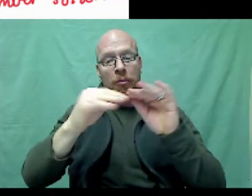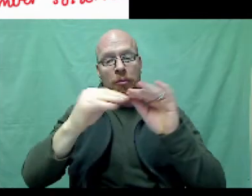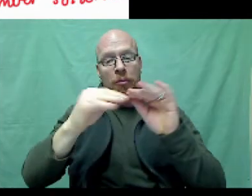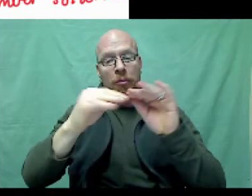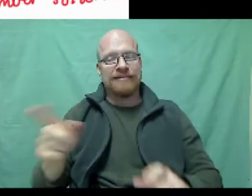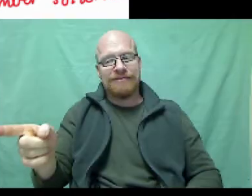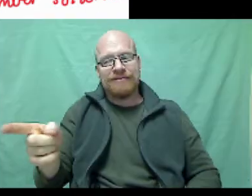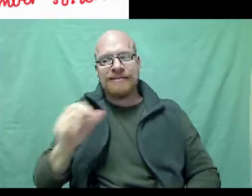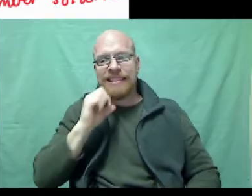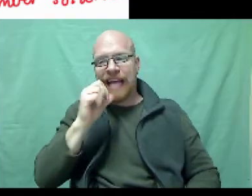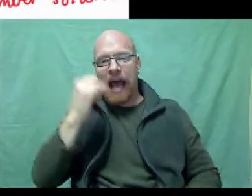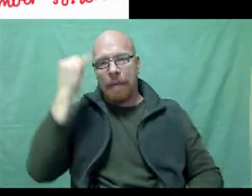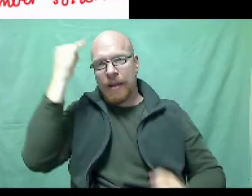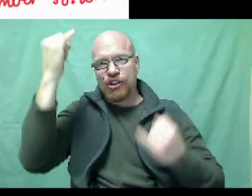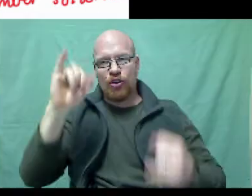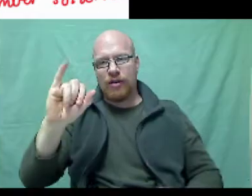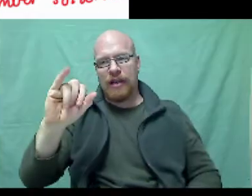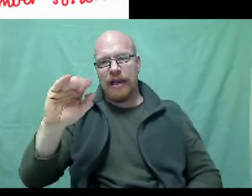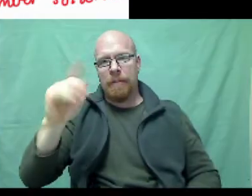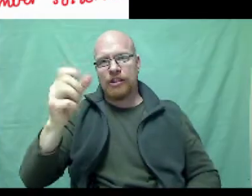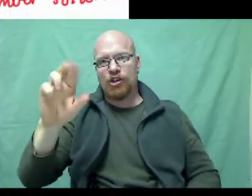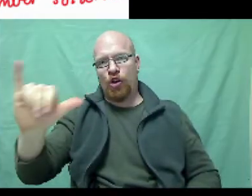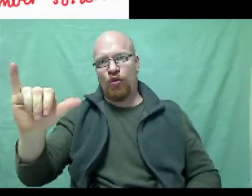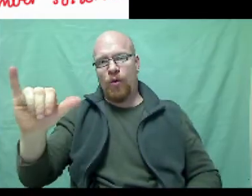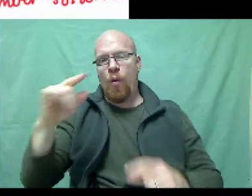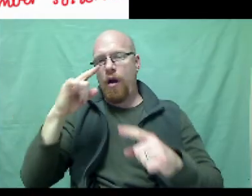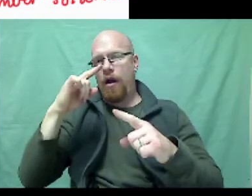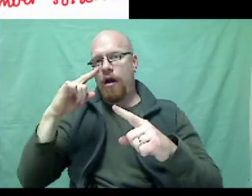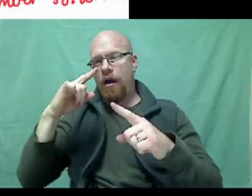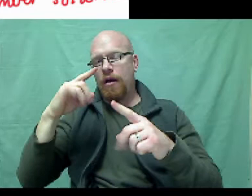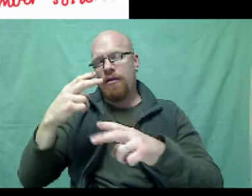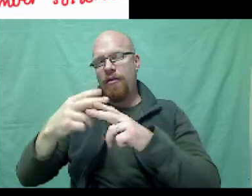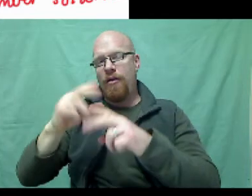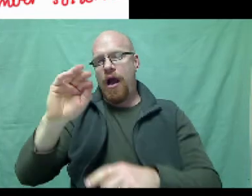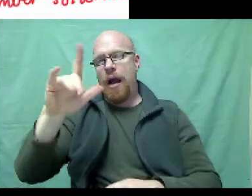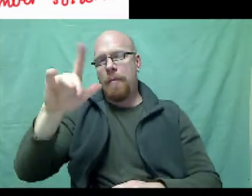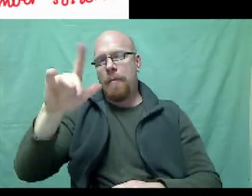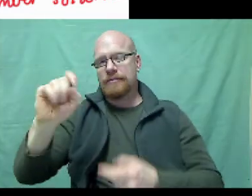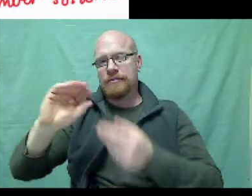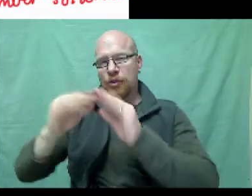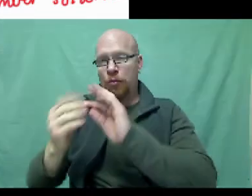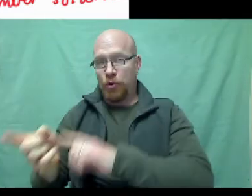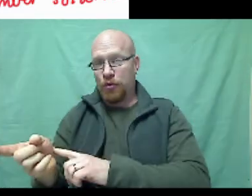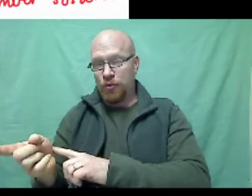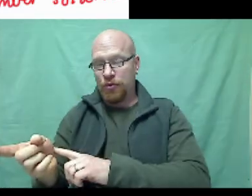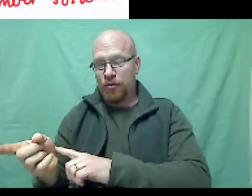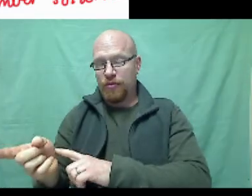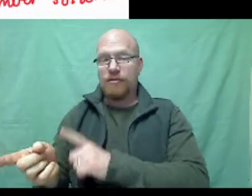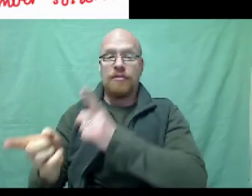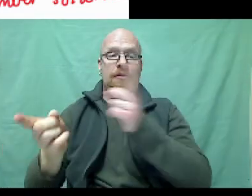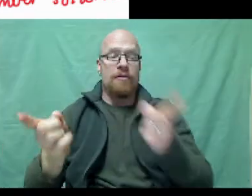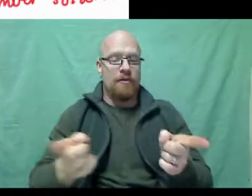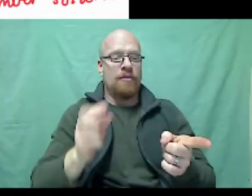It's not an imaginary number or complex numbers where you have negatives in the square root.